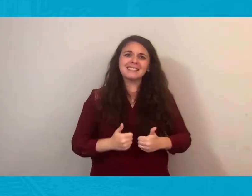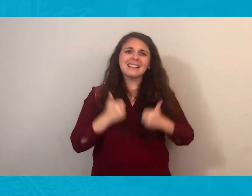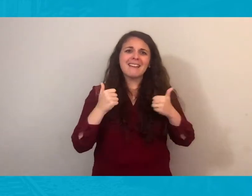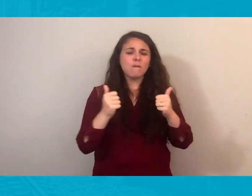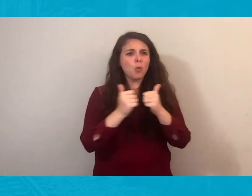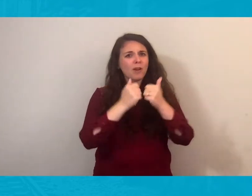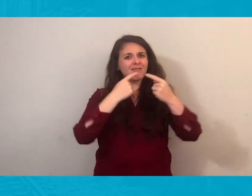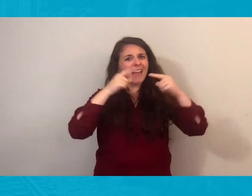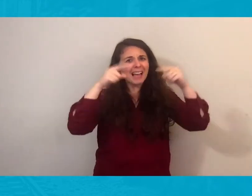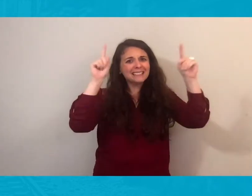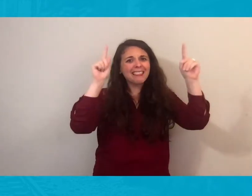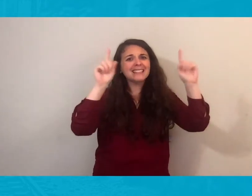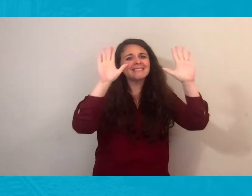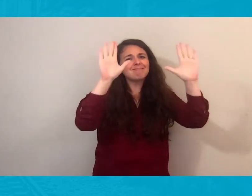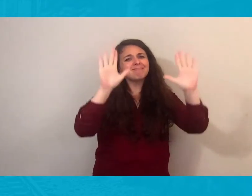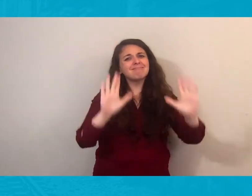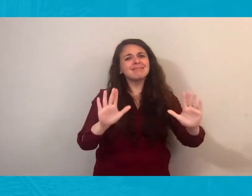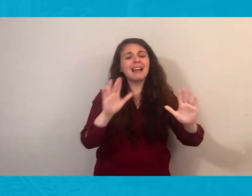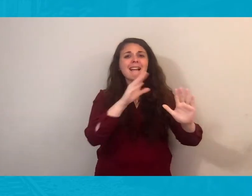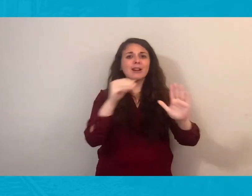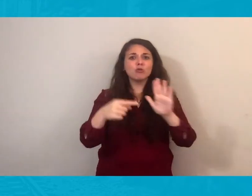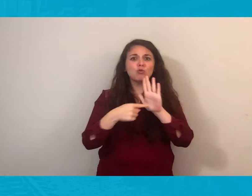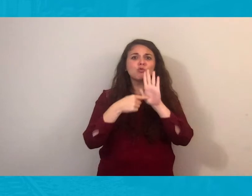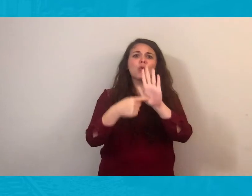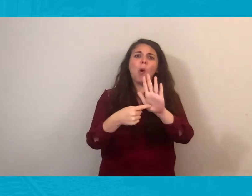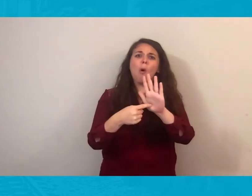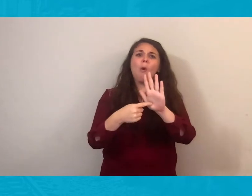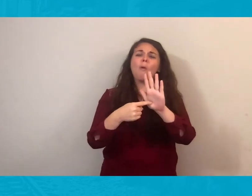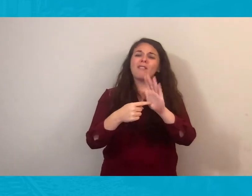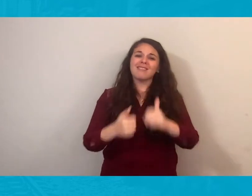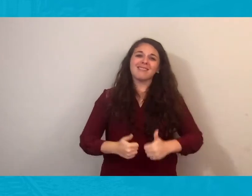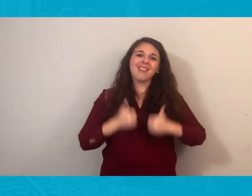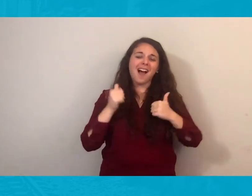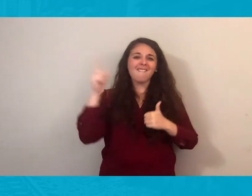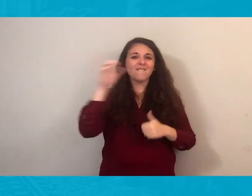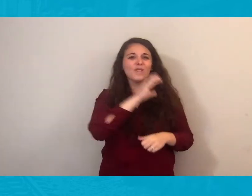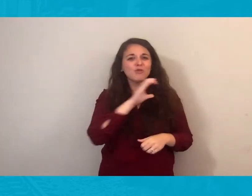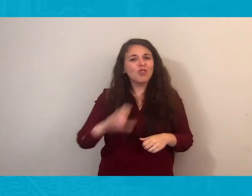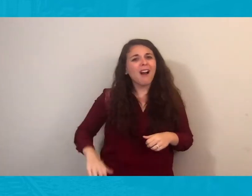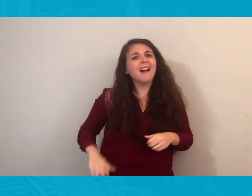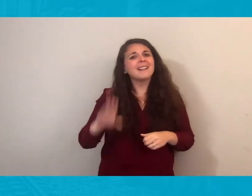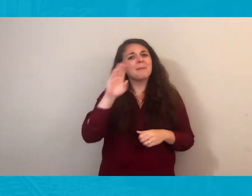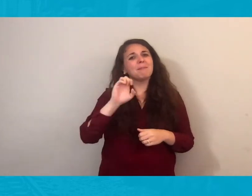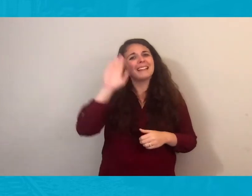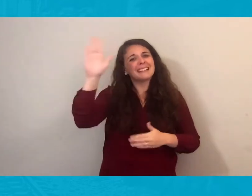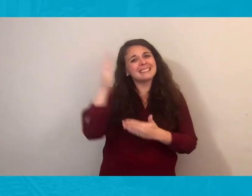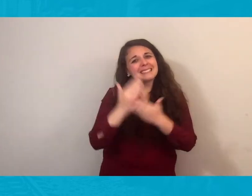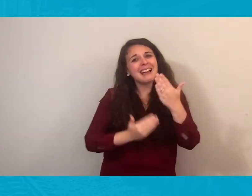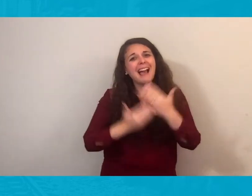a variety of implications. One is that we do things with excellence and then to look for ways to live out Christ